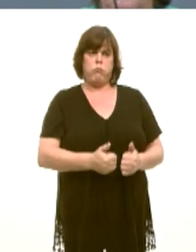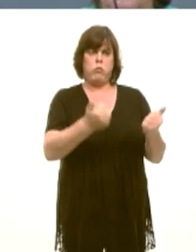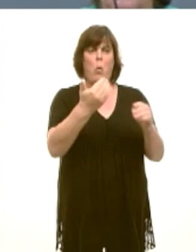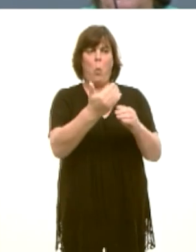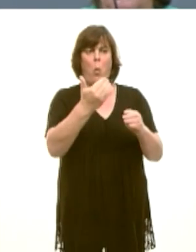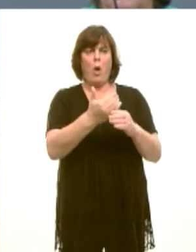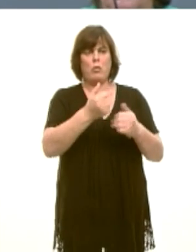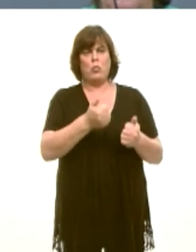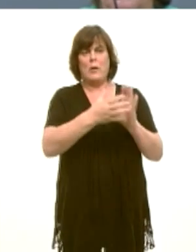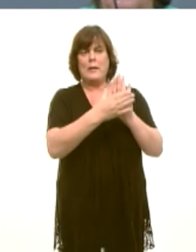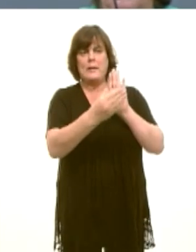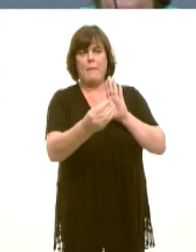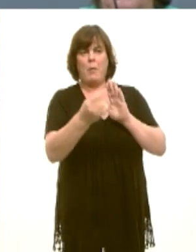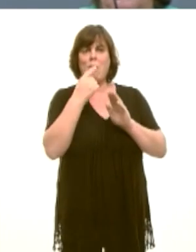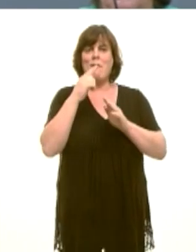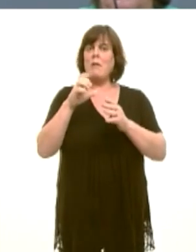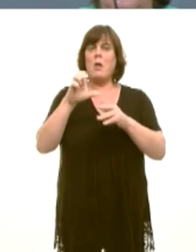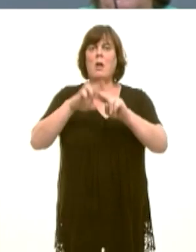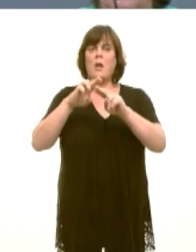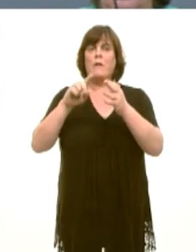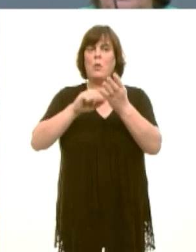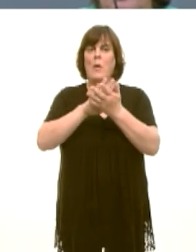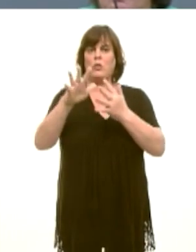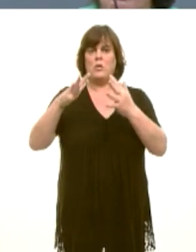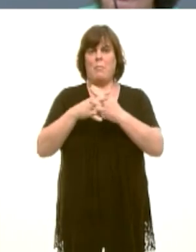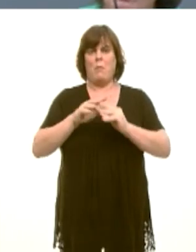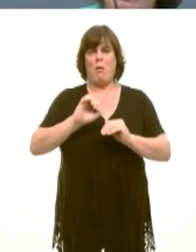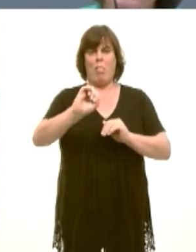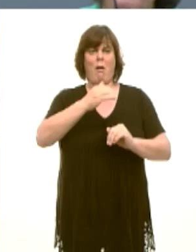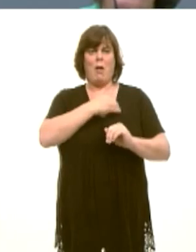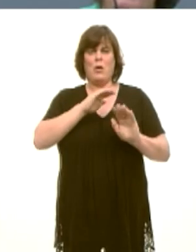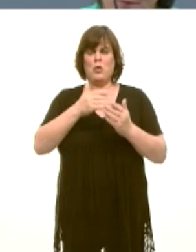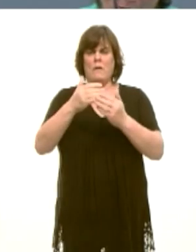is in the top three across the whole of the UK. The lead consultant there said that there